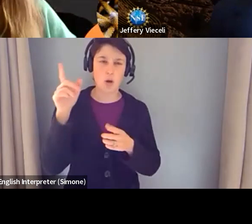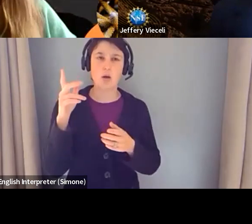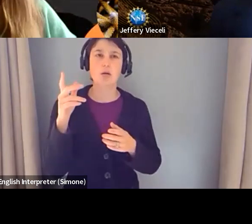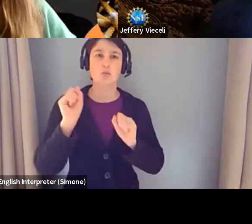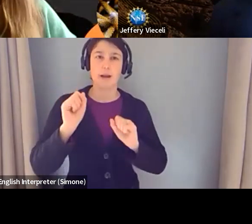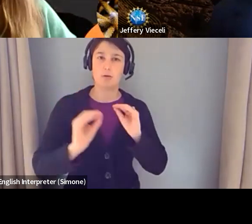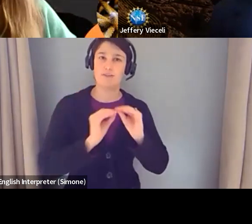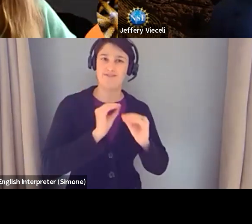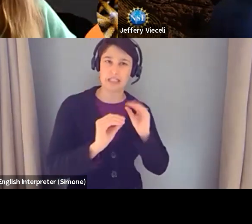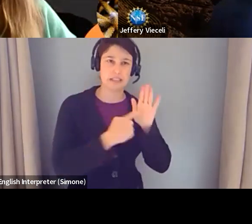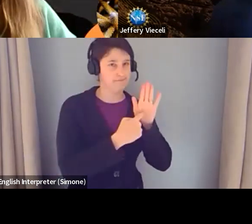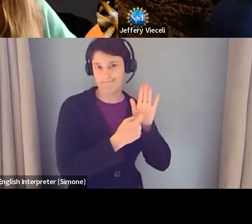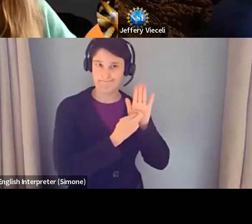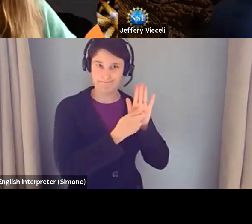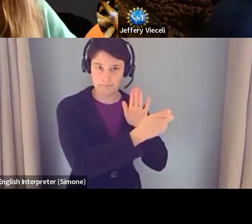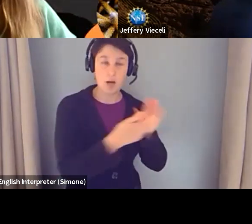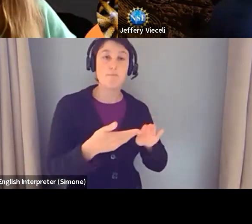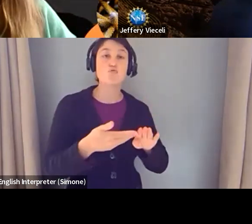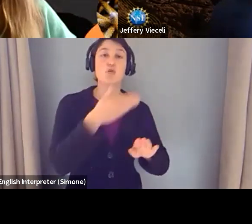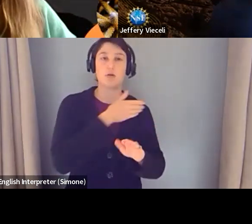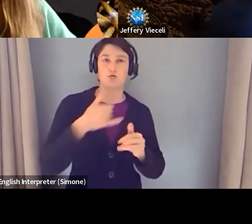that in some way prior to an award being made?